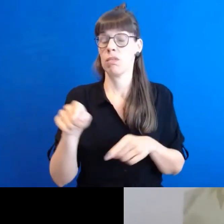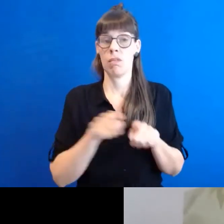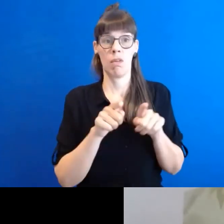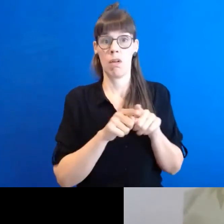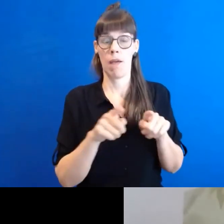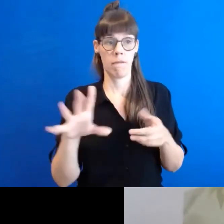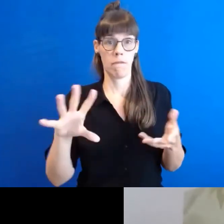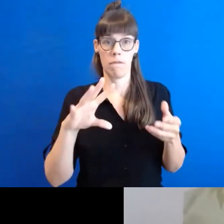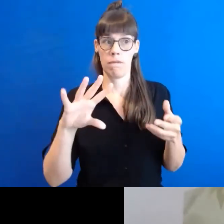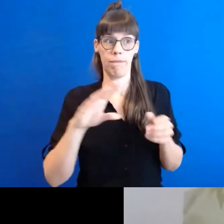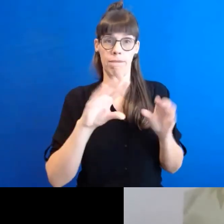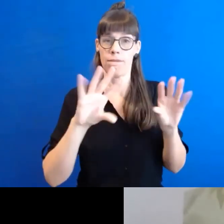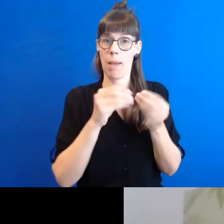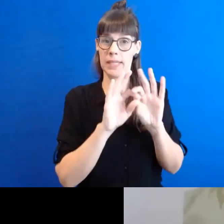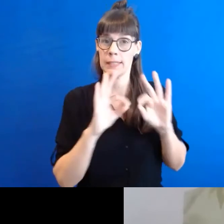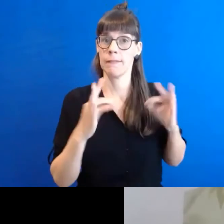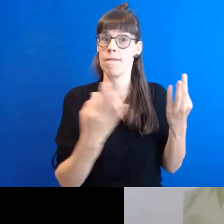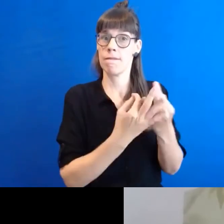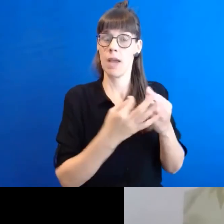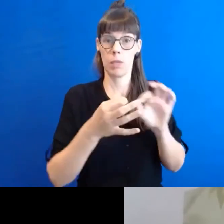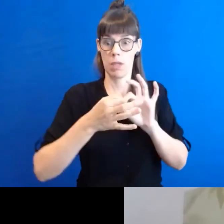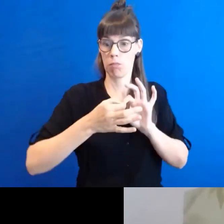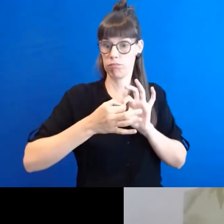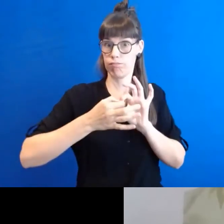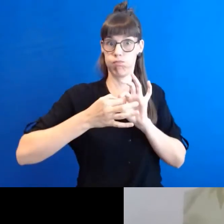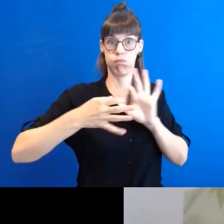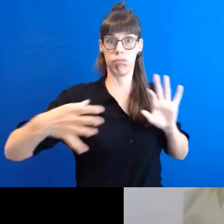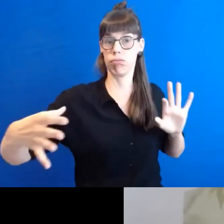was not efficient or wasn't possible for them. There was